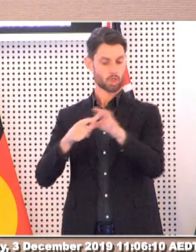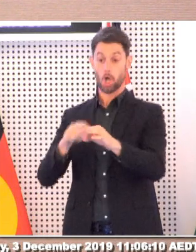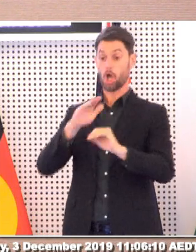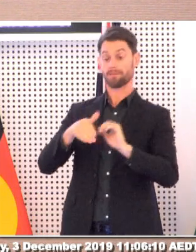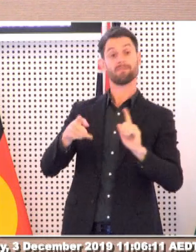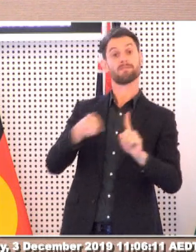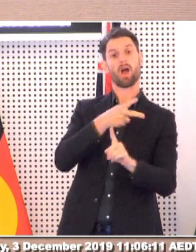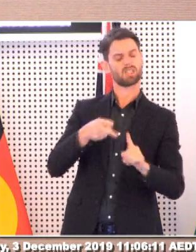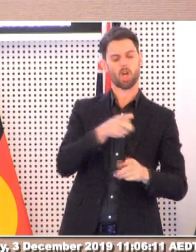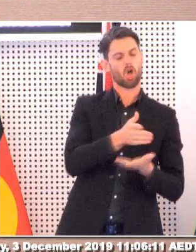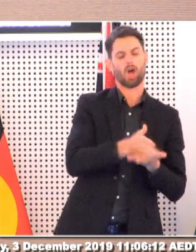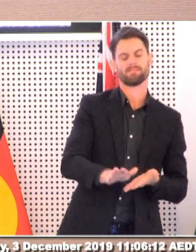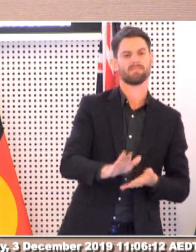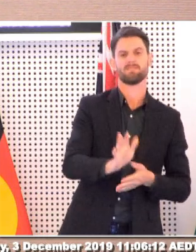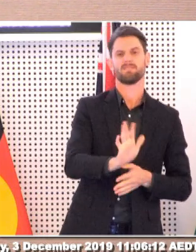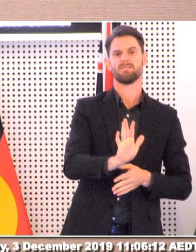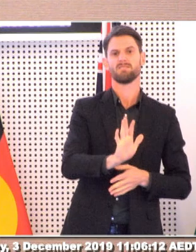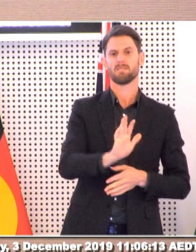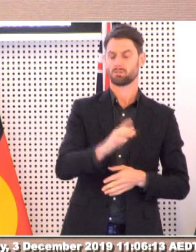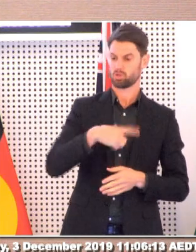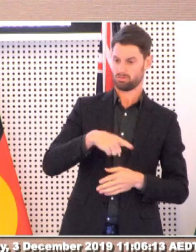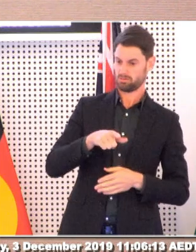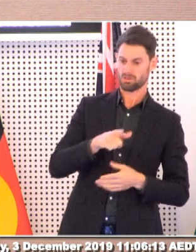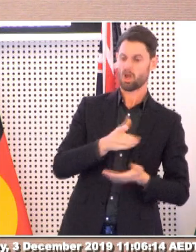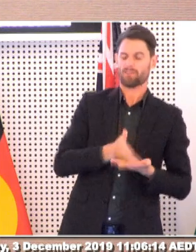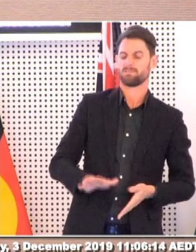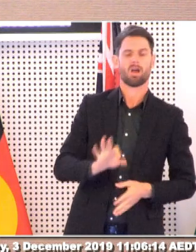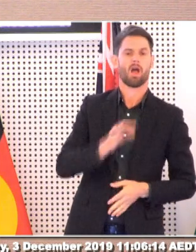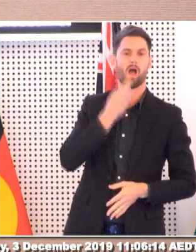because it’s not coming directly from the person. So we lack a lot of quantitative data.